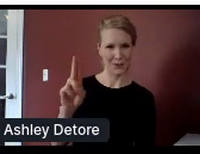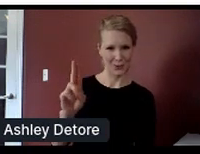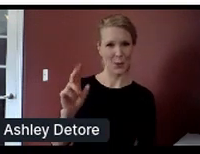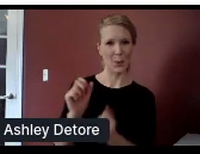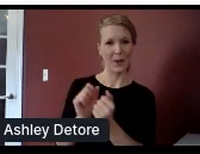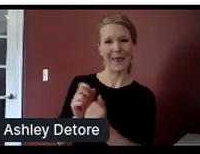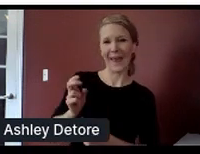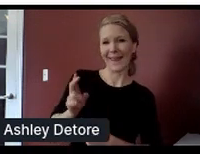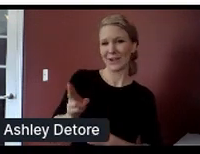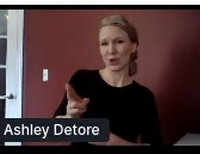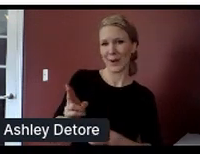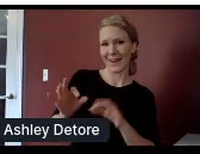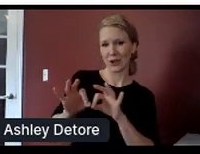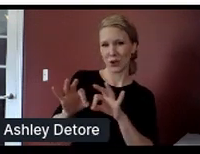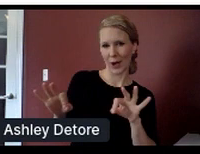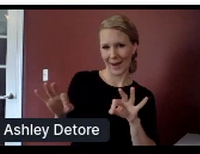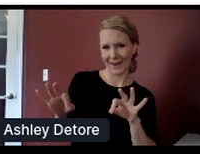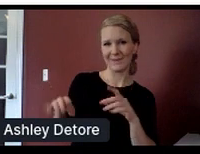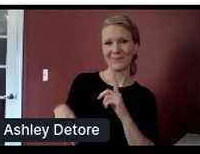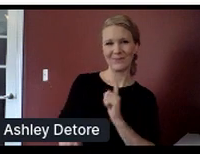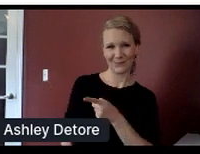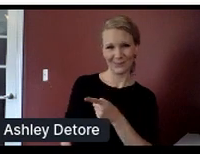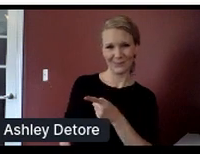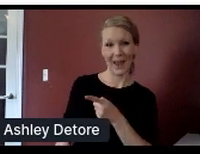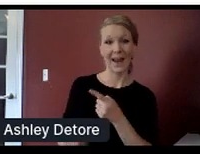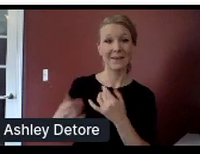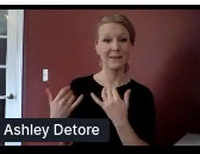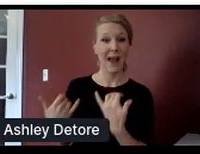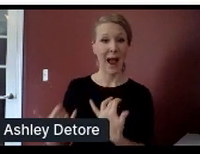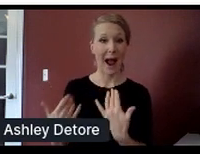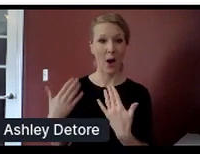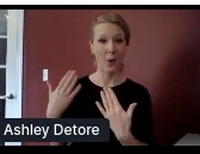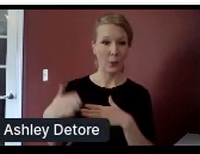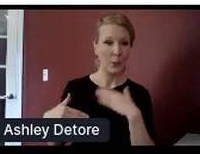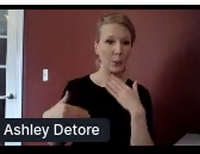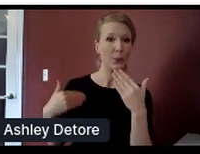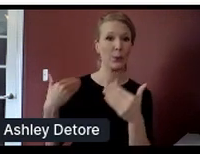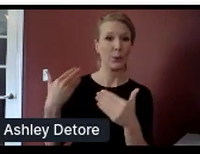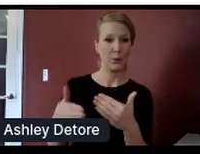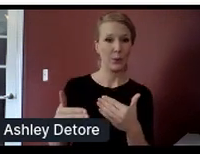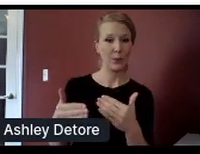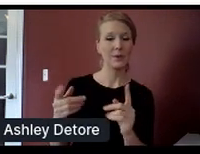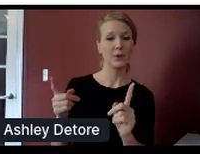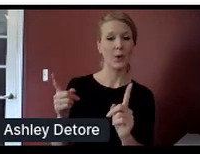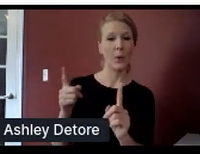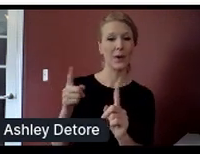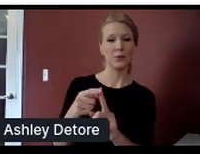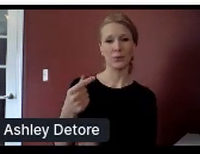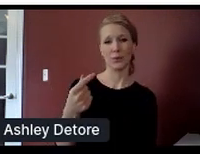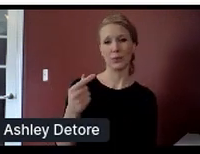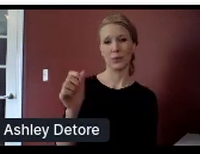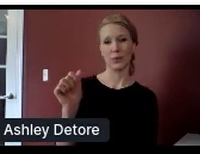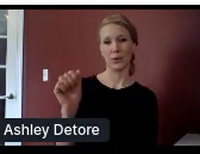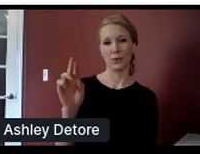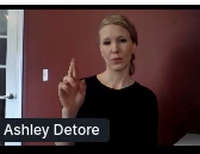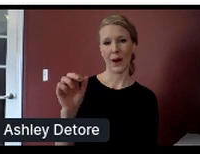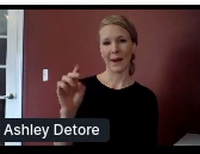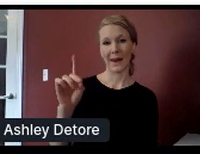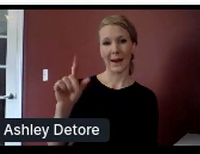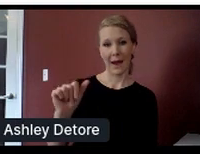And he is moving on to Grenada, actually, to pursue an MBA.